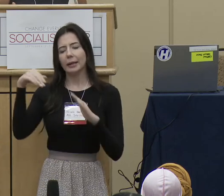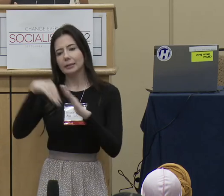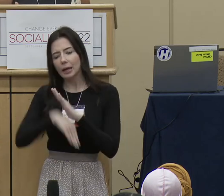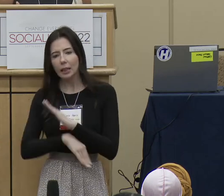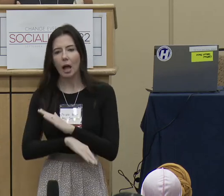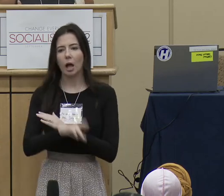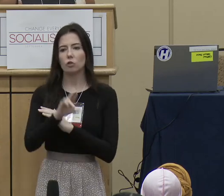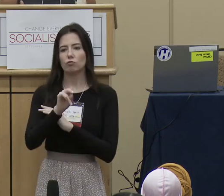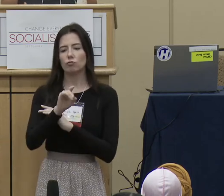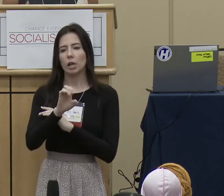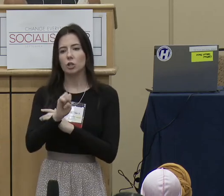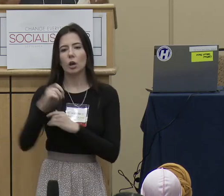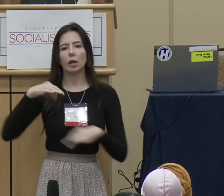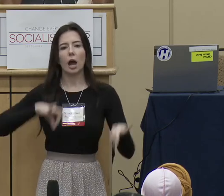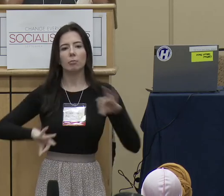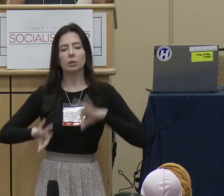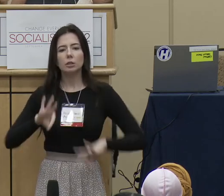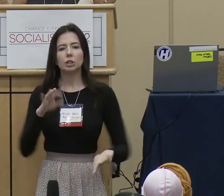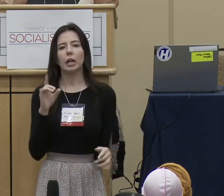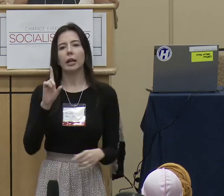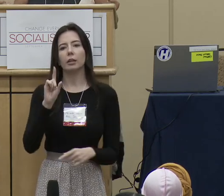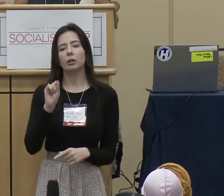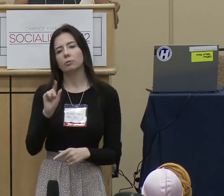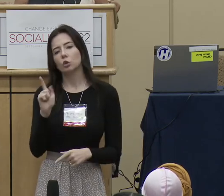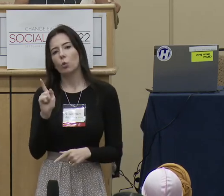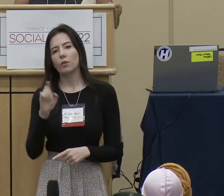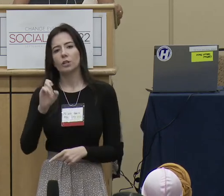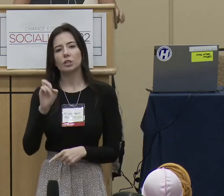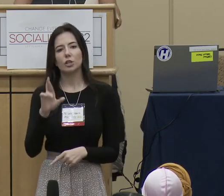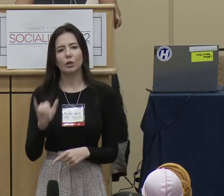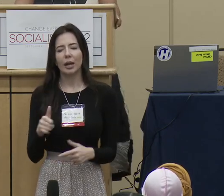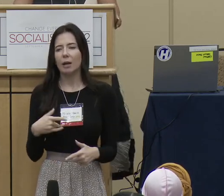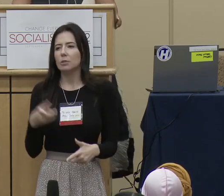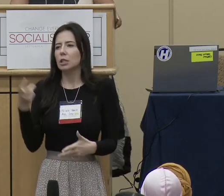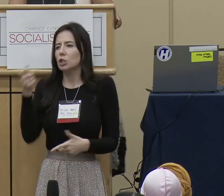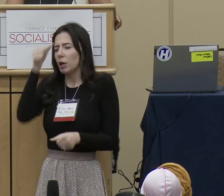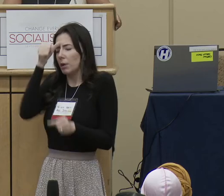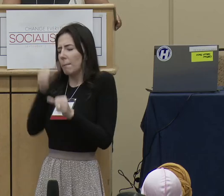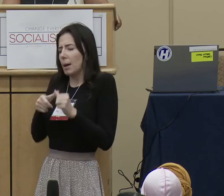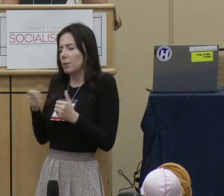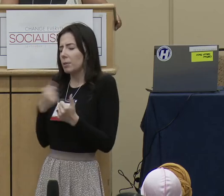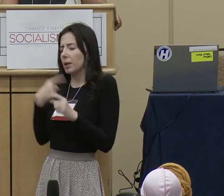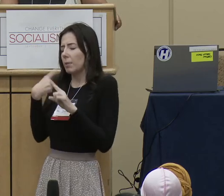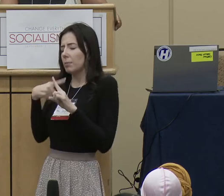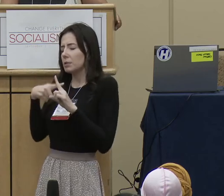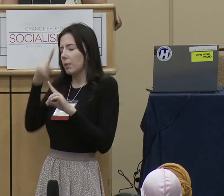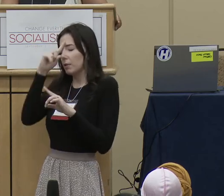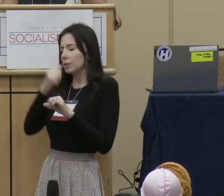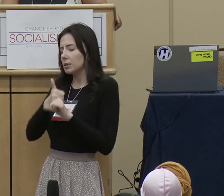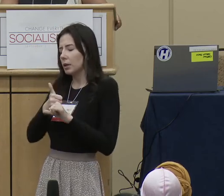Ready For Revolution : The Decline of Racial Capital ist